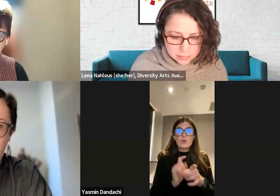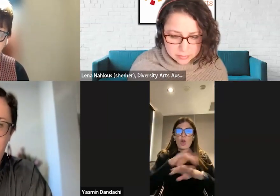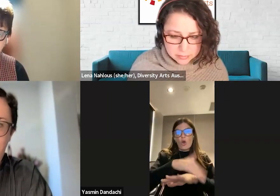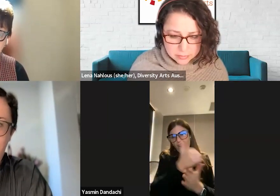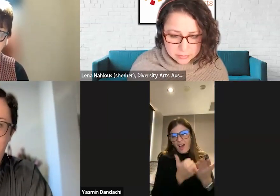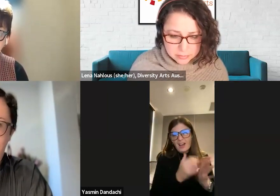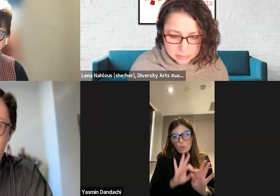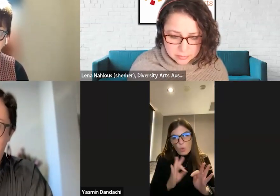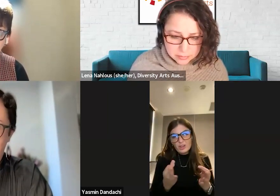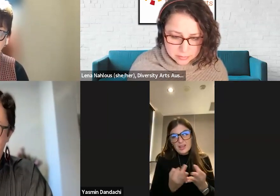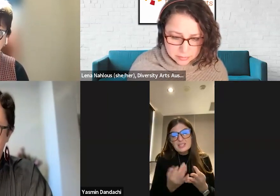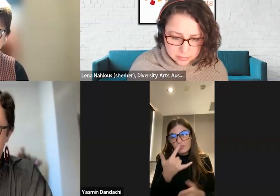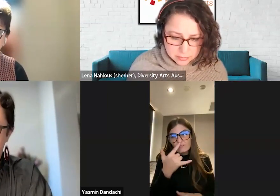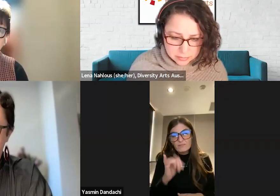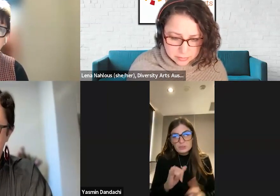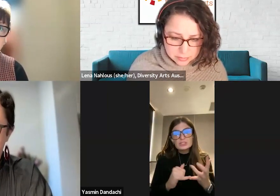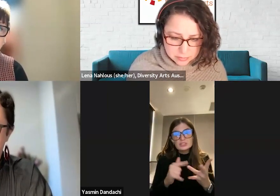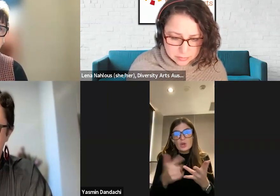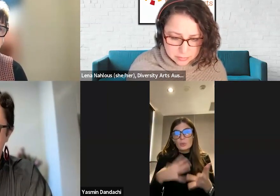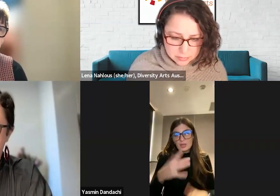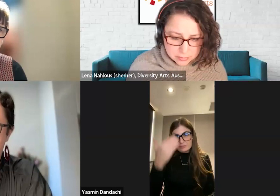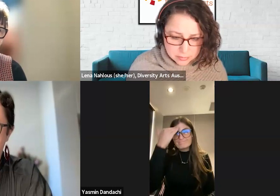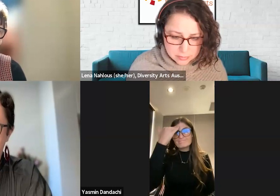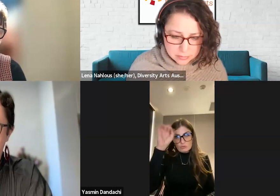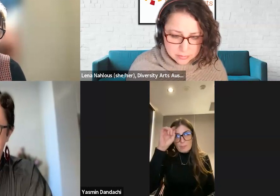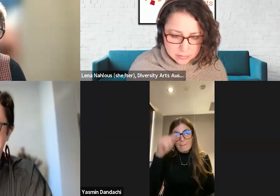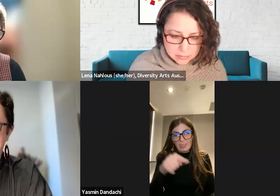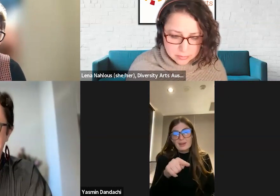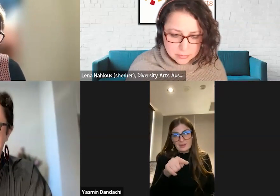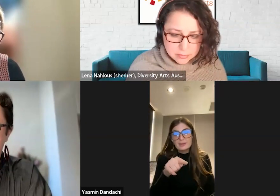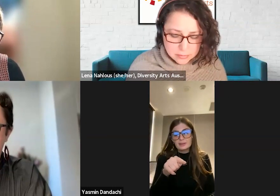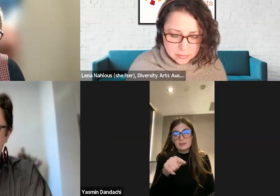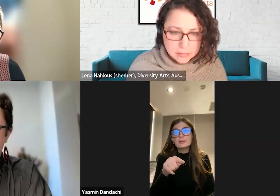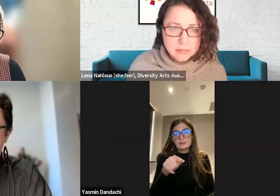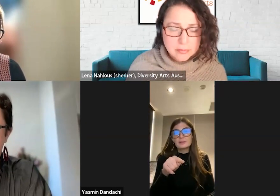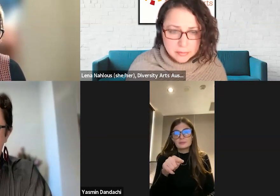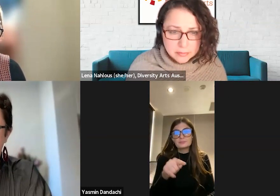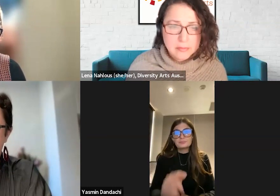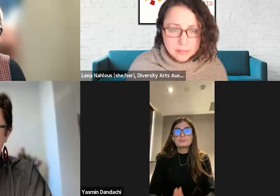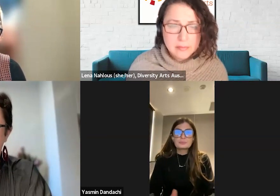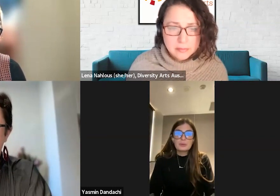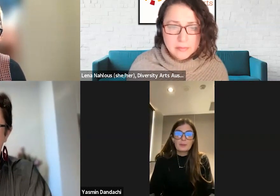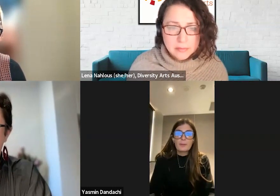And that's something that's got to be front of mind, I think, if it isn't already.